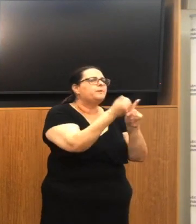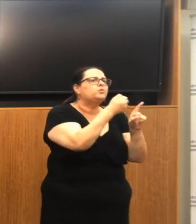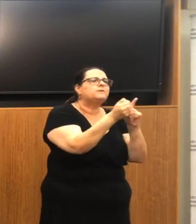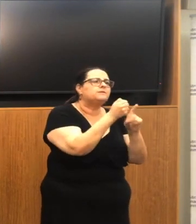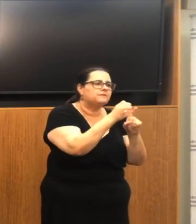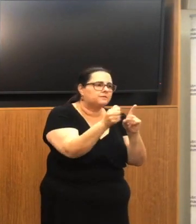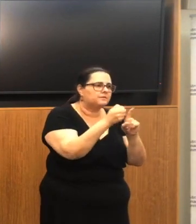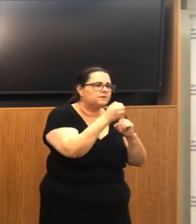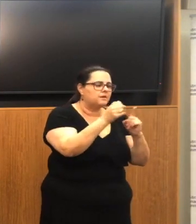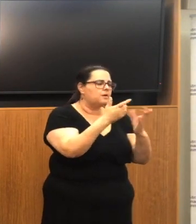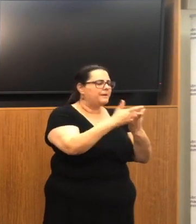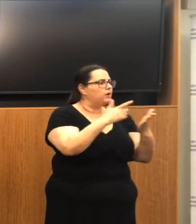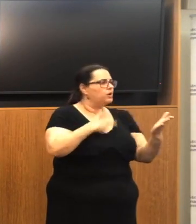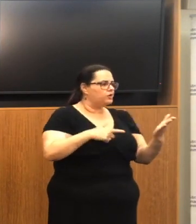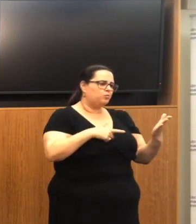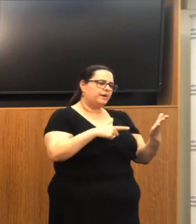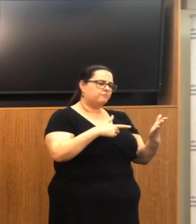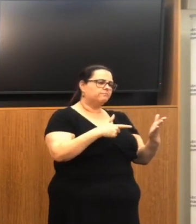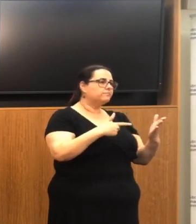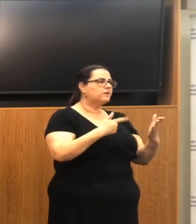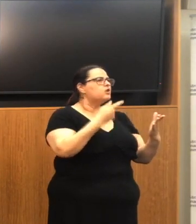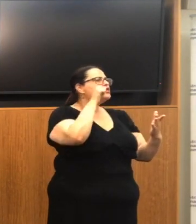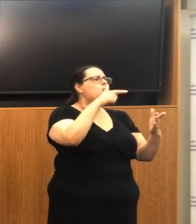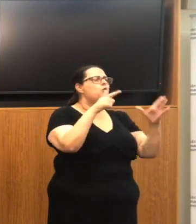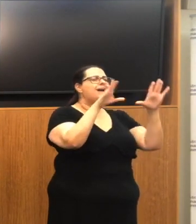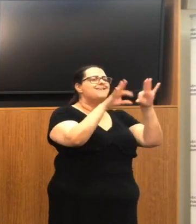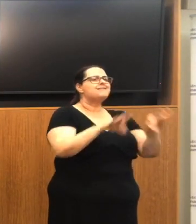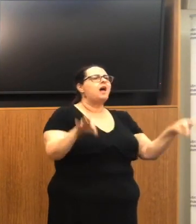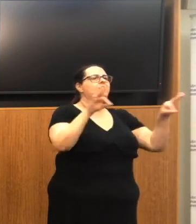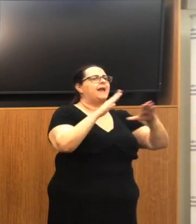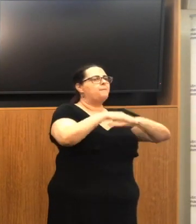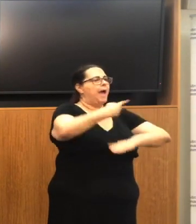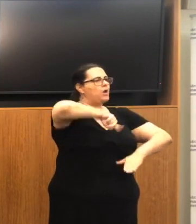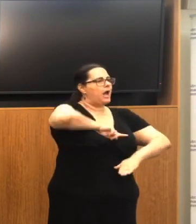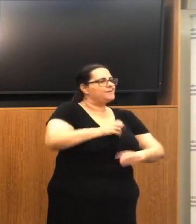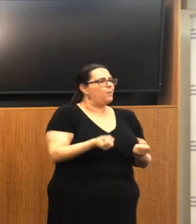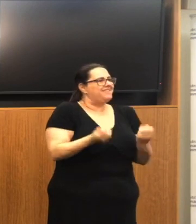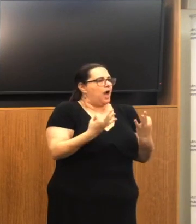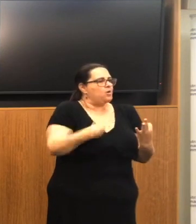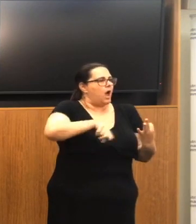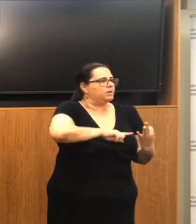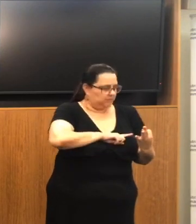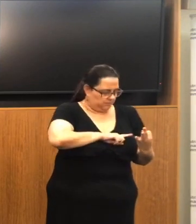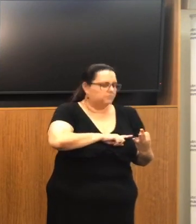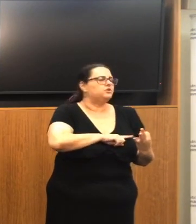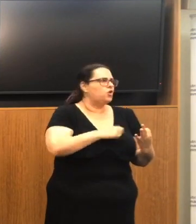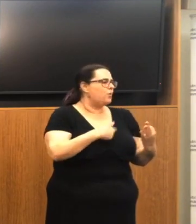committed to the motto of nothing about us without us, and so while we were in Greece we documented so many